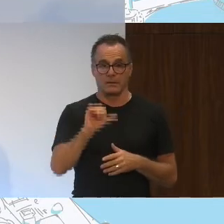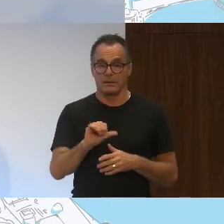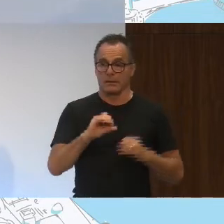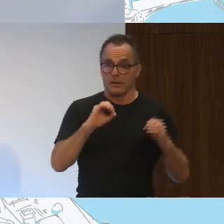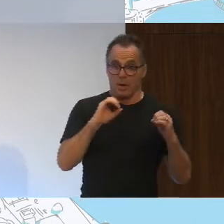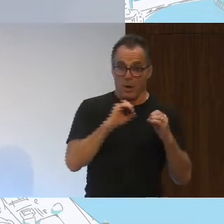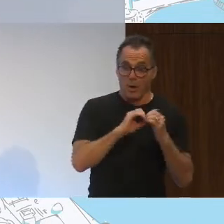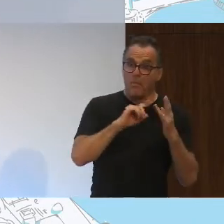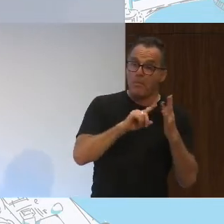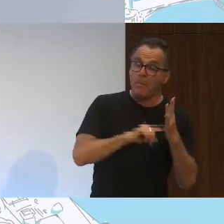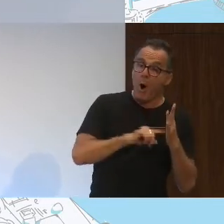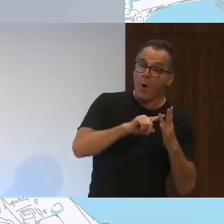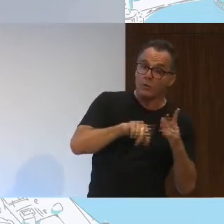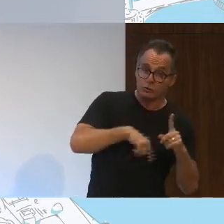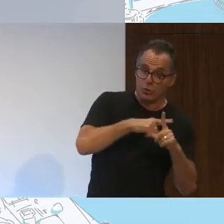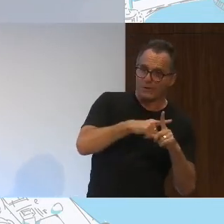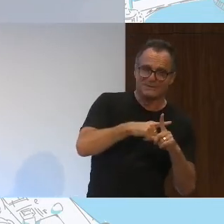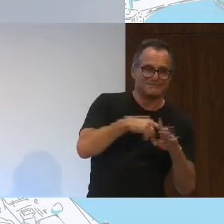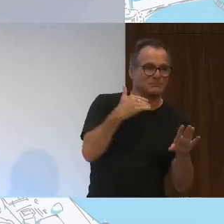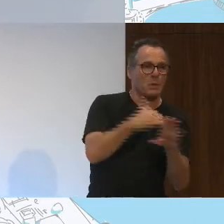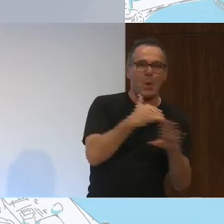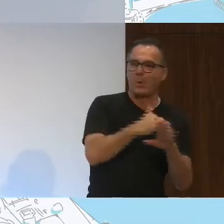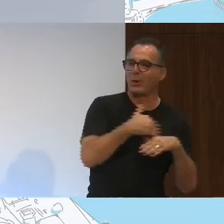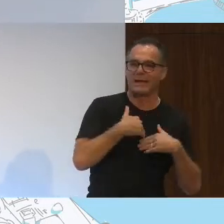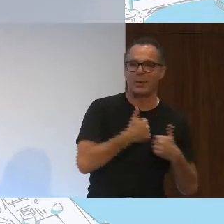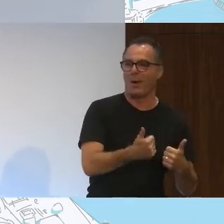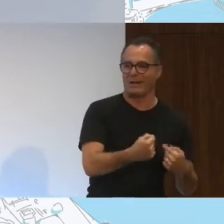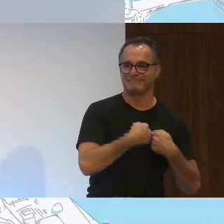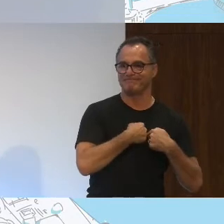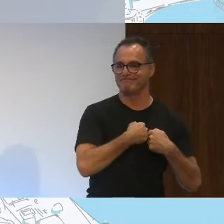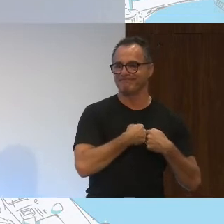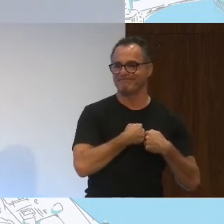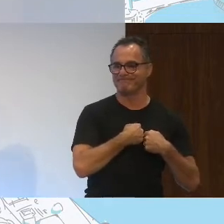So Botox treatment is not working well, not quite sure that says that.